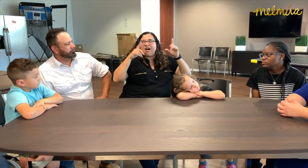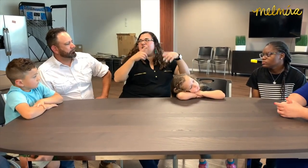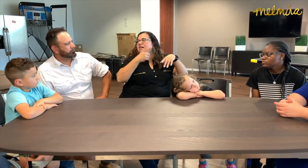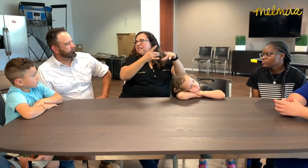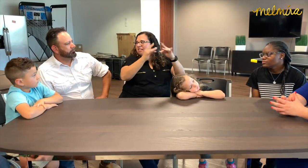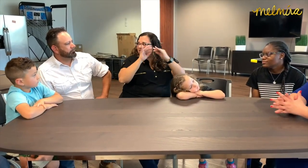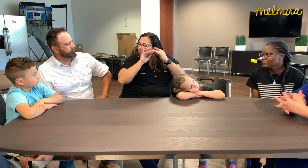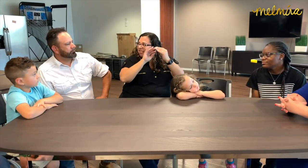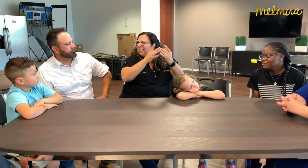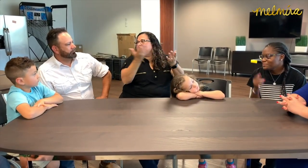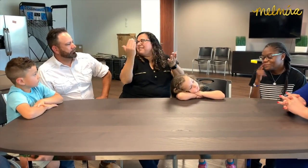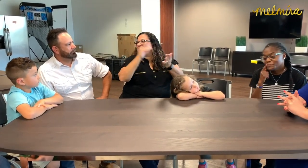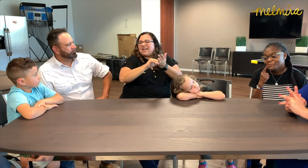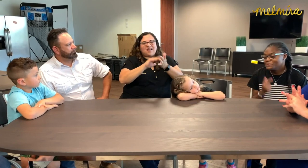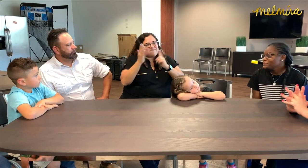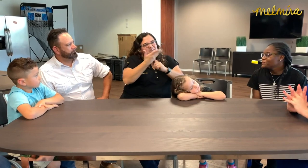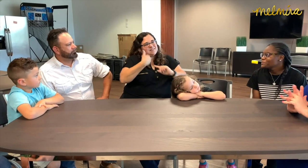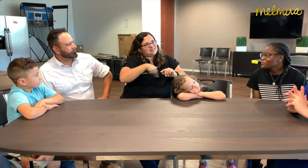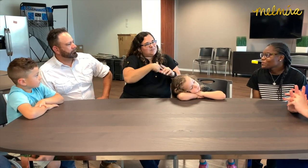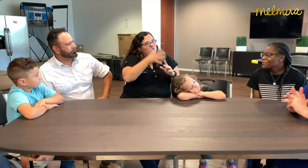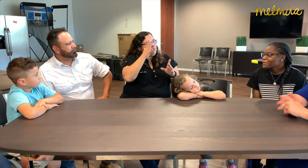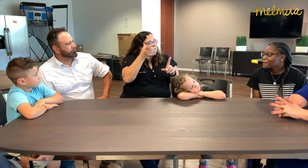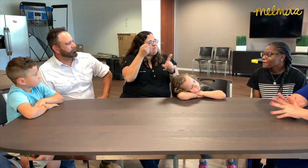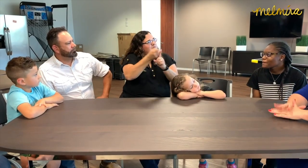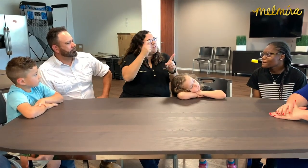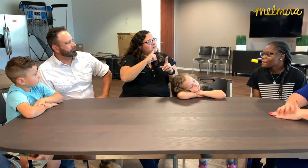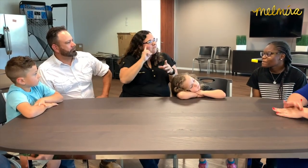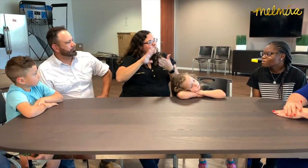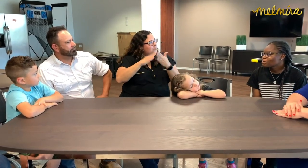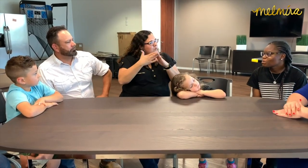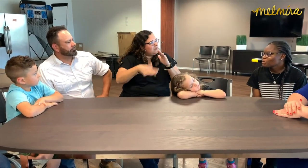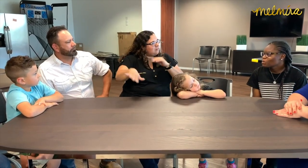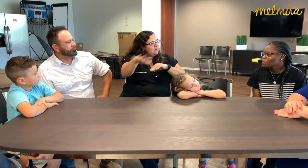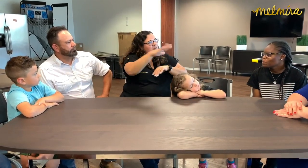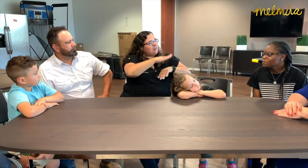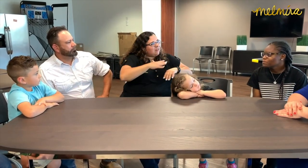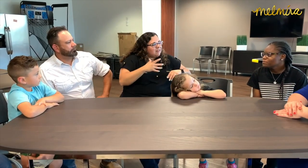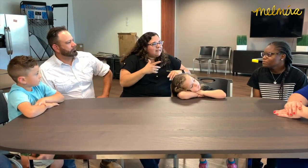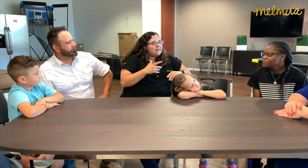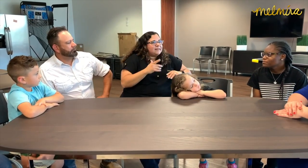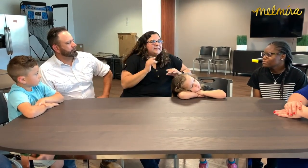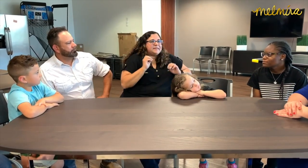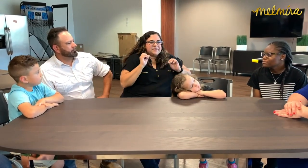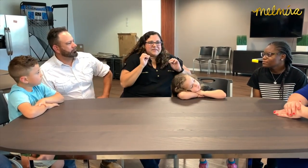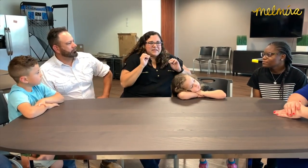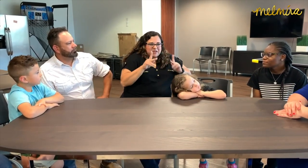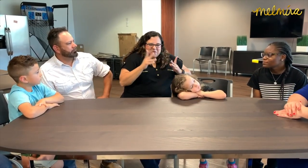But they won't give up on us. They did a good job convincing us that it'd make a great expose on Deaf community.